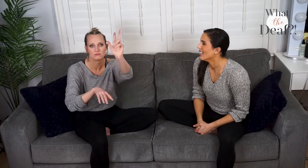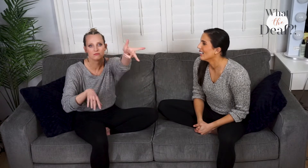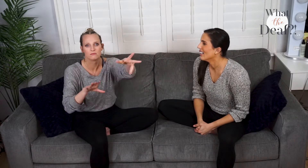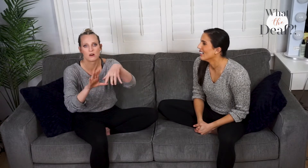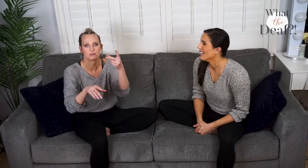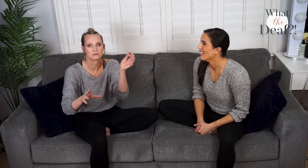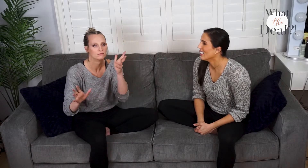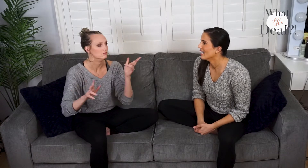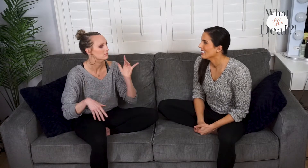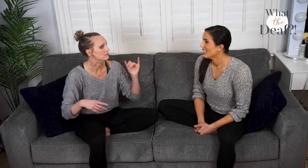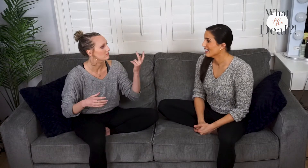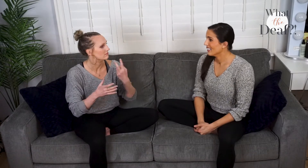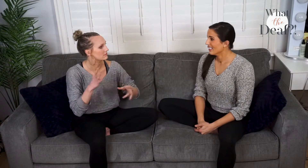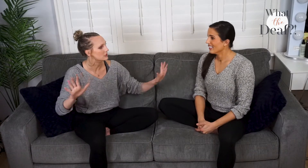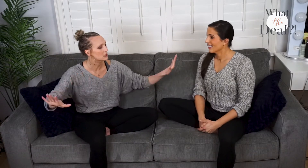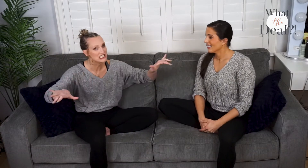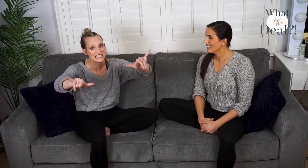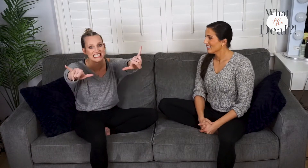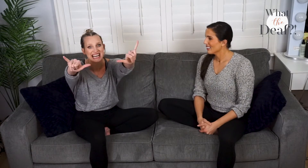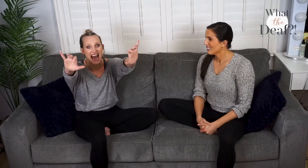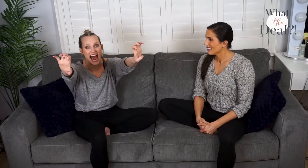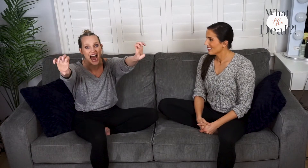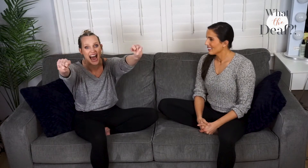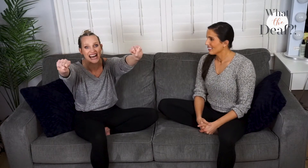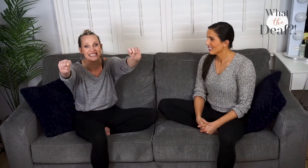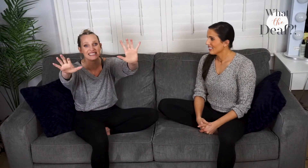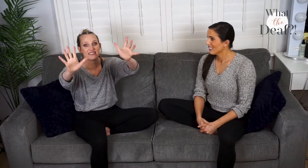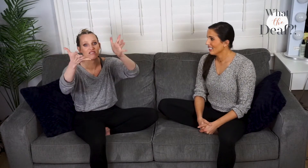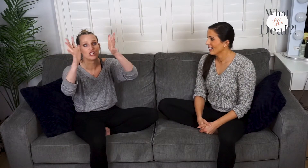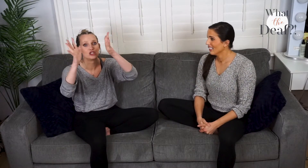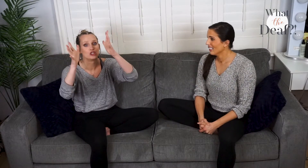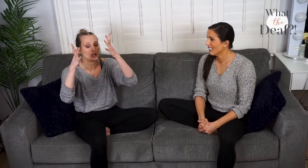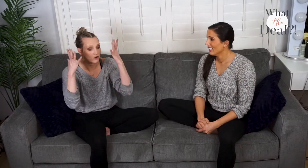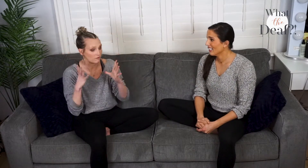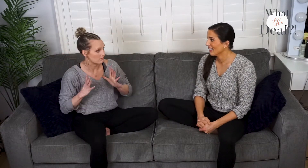and they got us out and we were like, yes, like, oh my gosh.